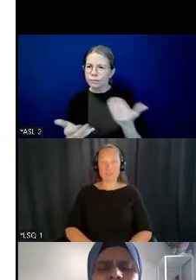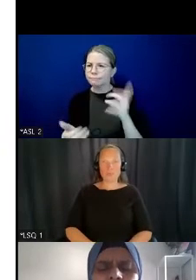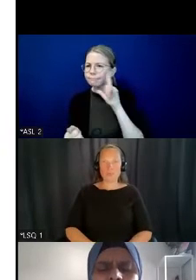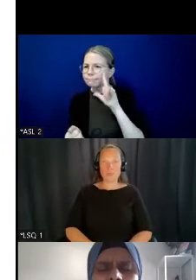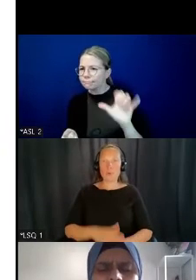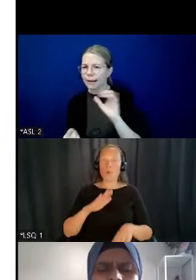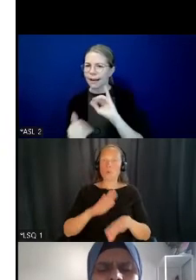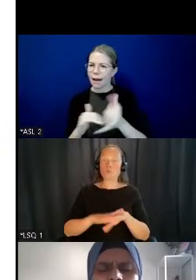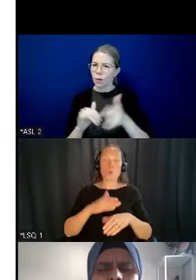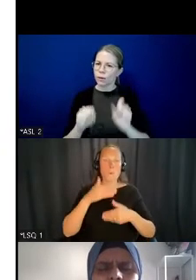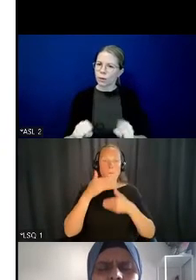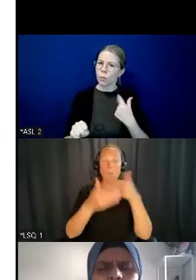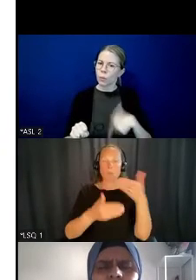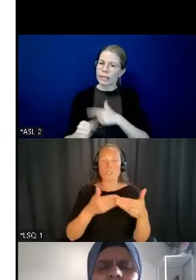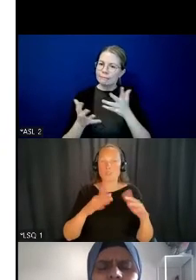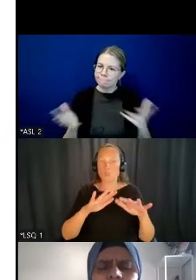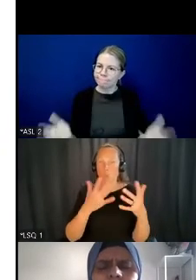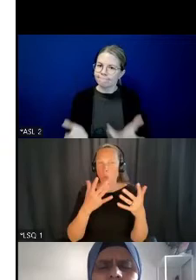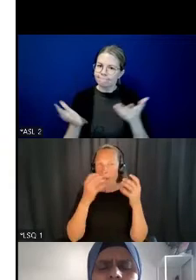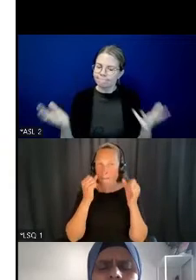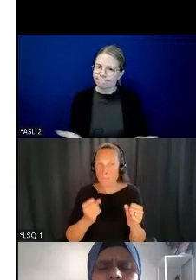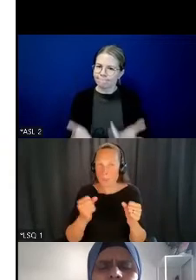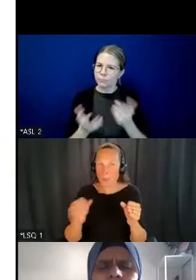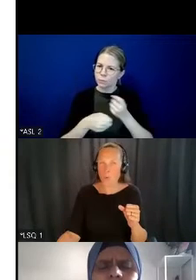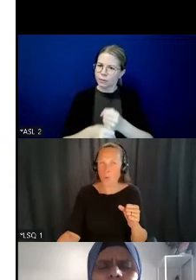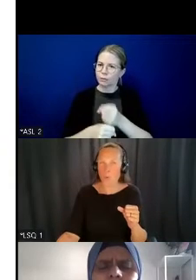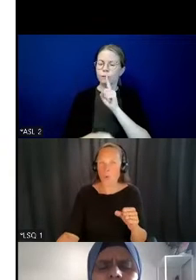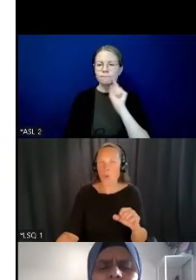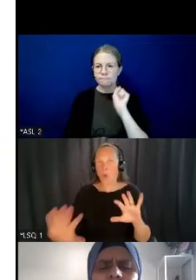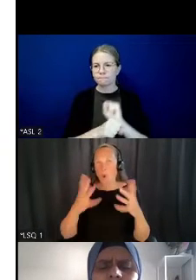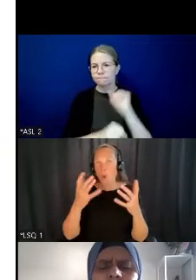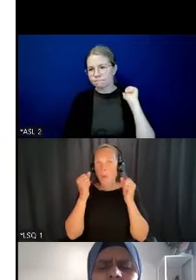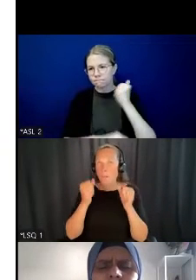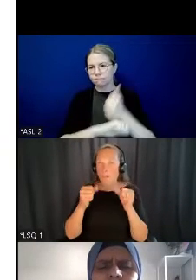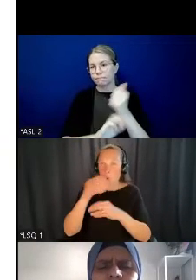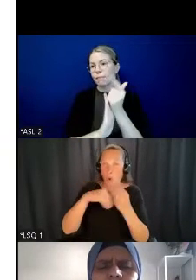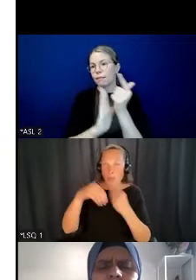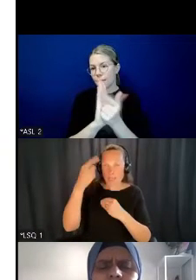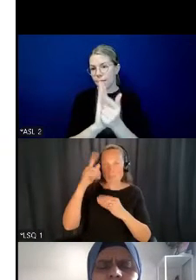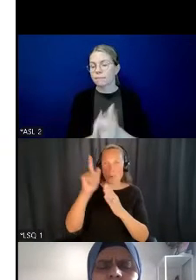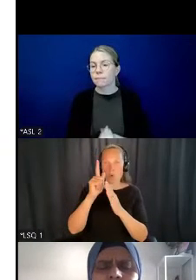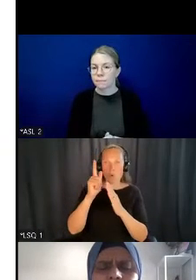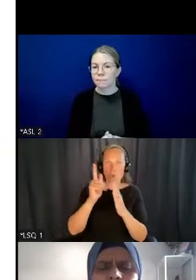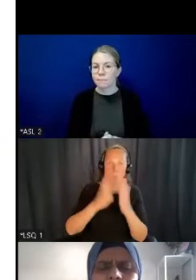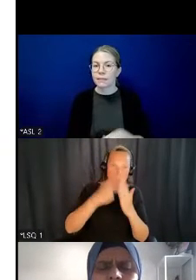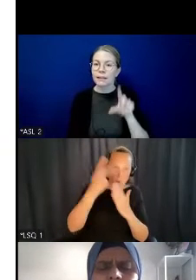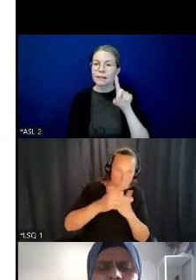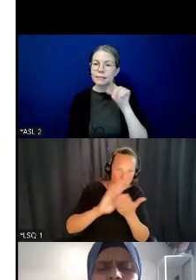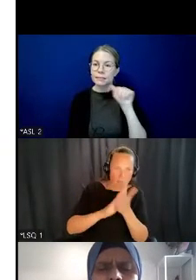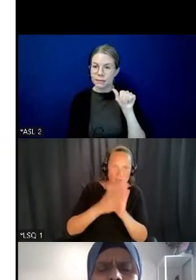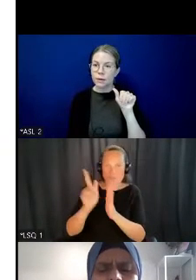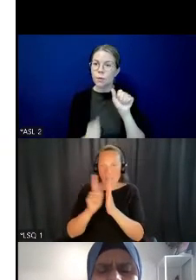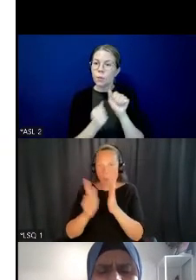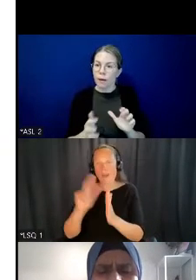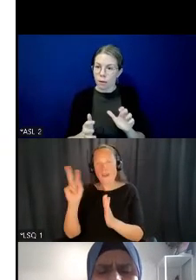AND IT HAPPENS QUICKLY. DISABILITY WITHOUT POVERTY IS COMMITTED TO WHERE IS THE BILL IN PARLIAMENT